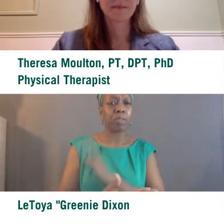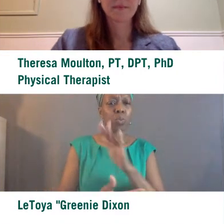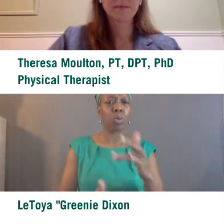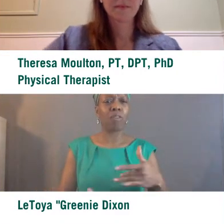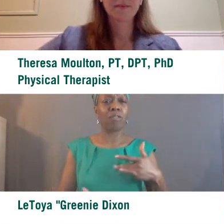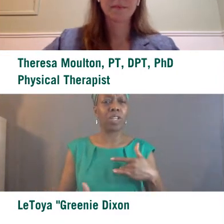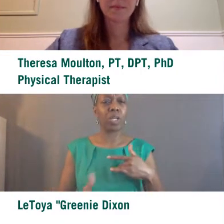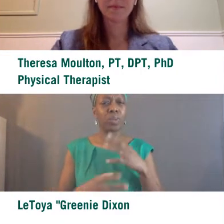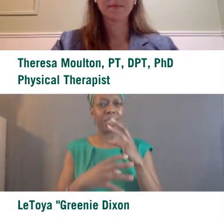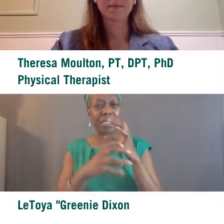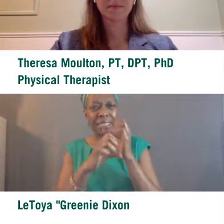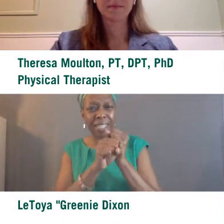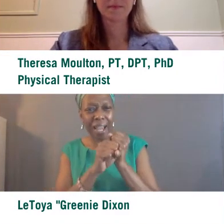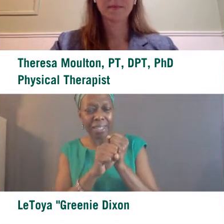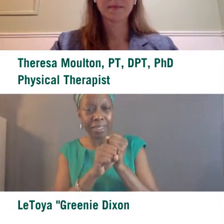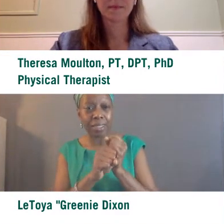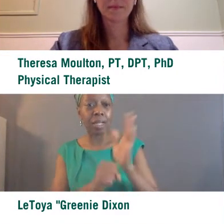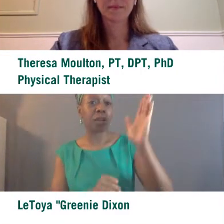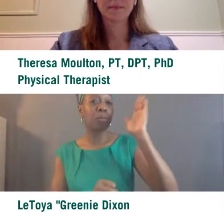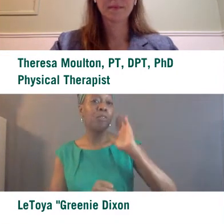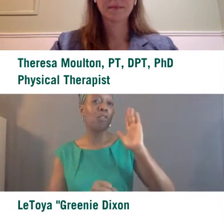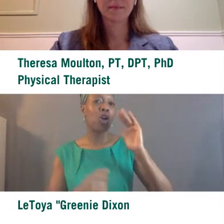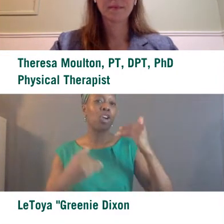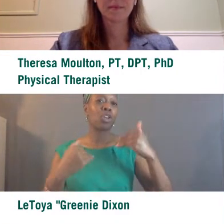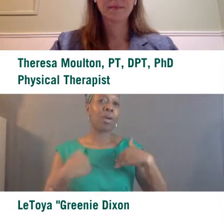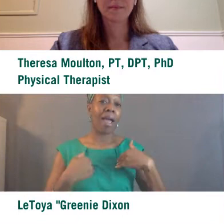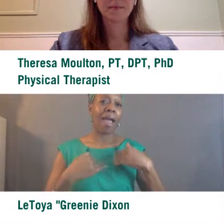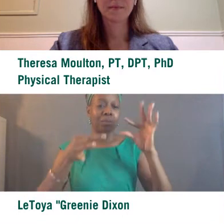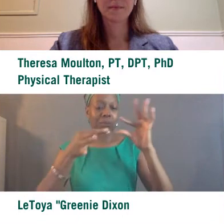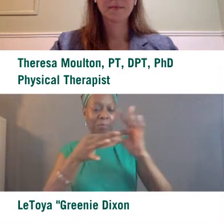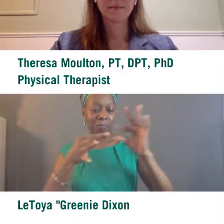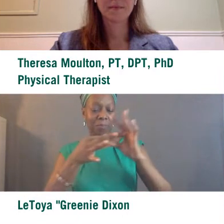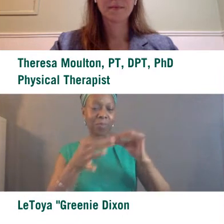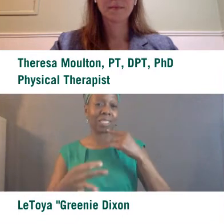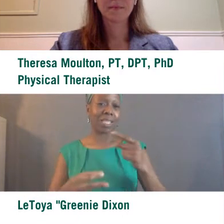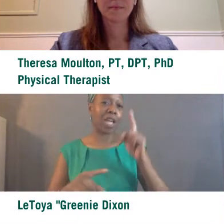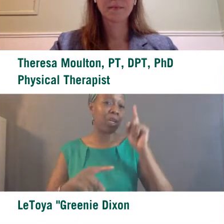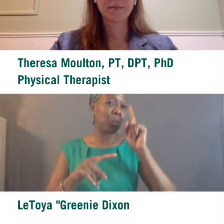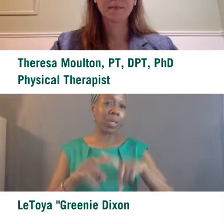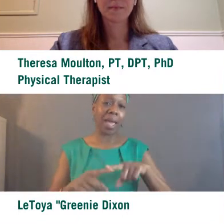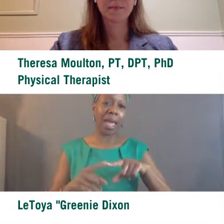that you couldn't strengthen a spastic muscle but that's now been very much debunked.